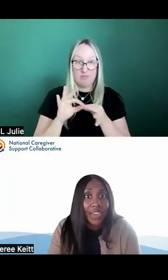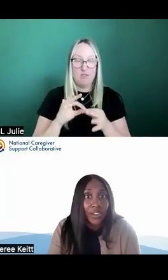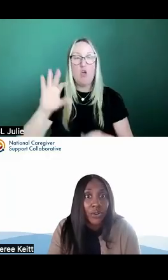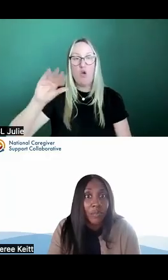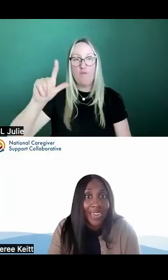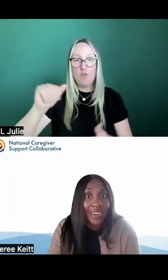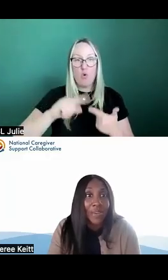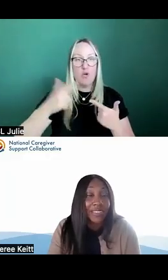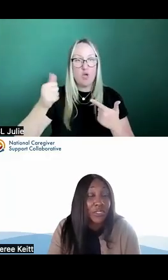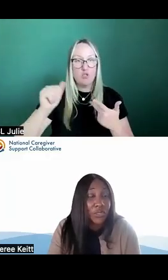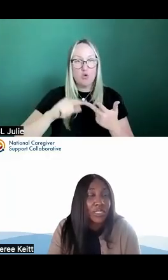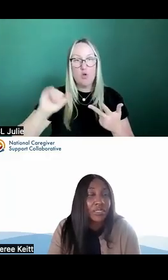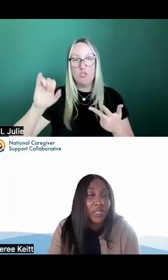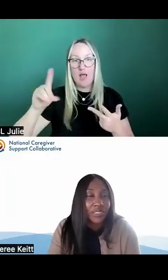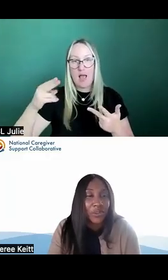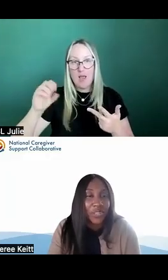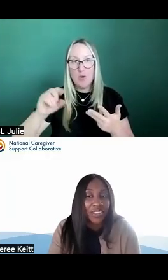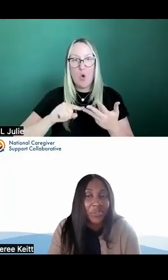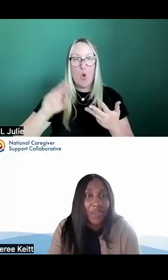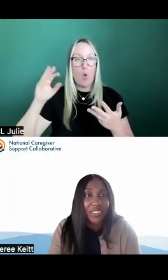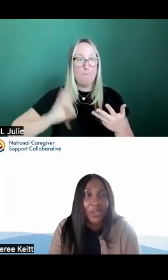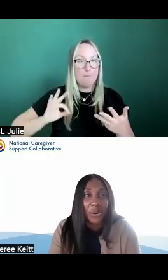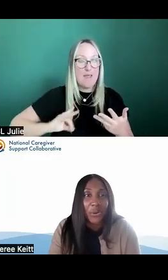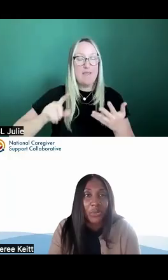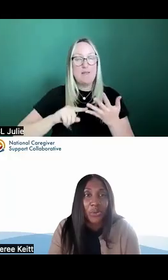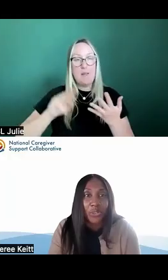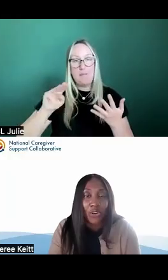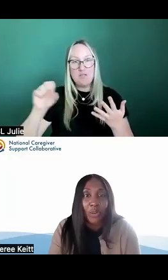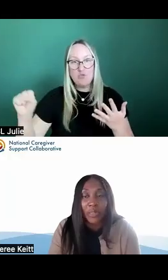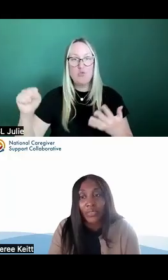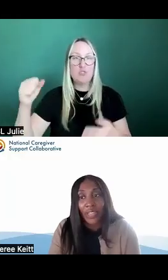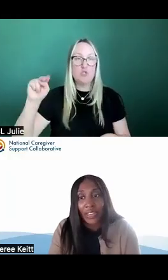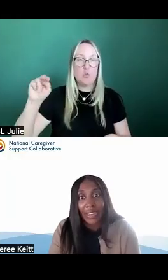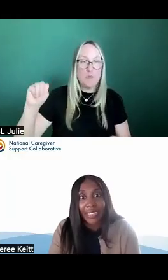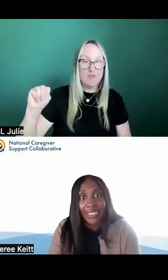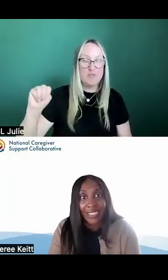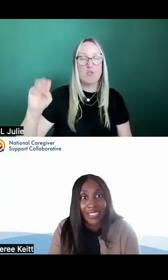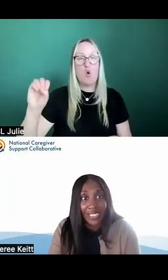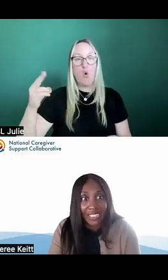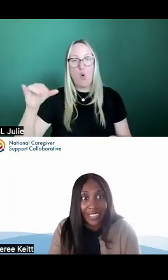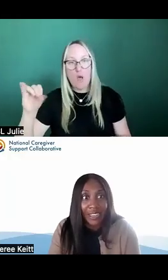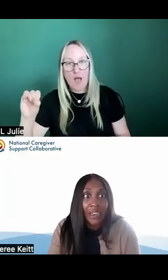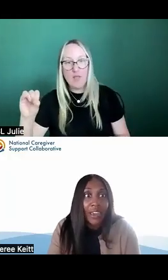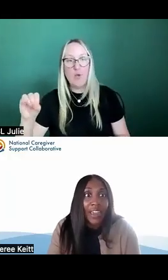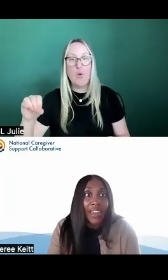Idaho, Maine, Massachusetts, Minnesota, New Mexico, Oklahoma, Pennsylvania, and Tennessee.